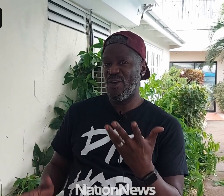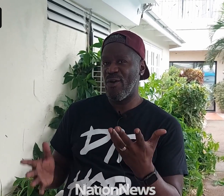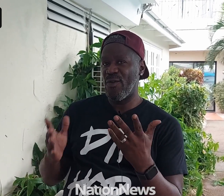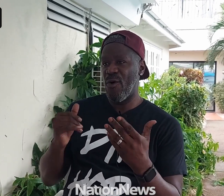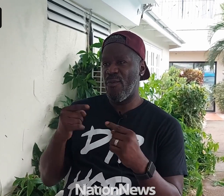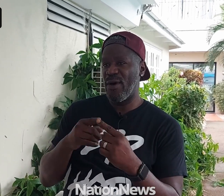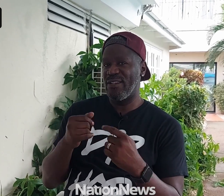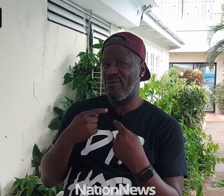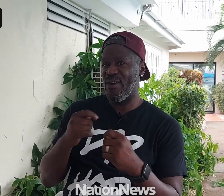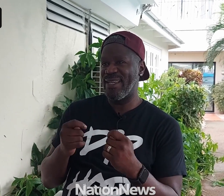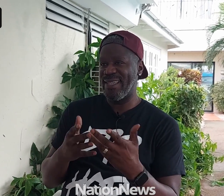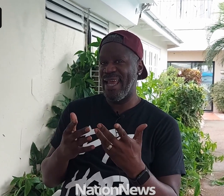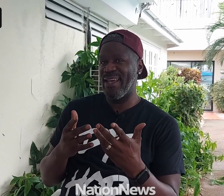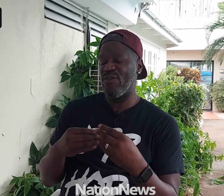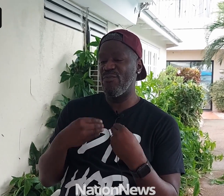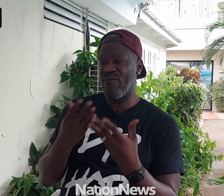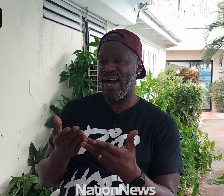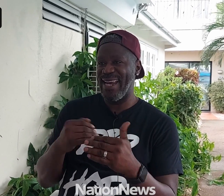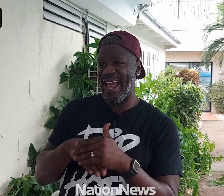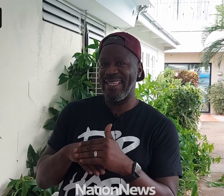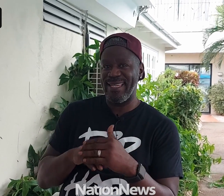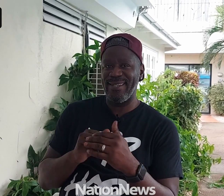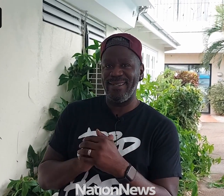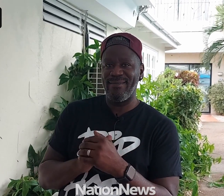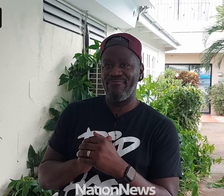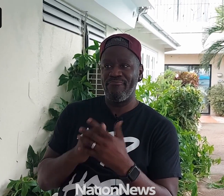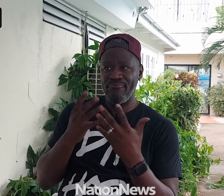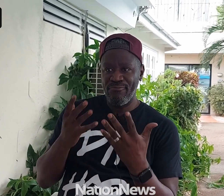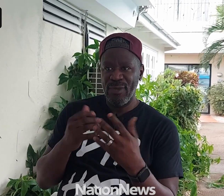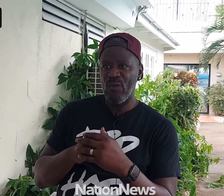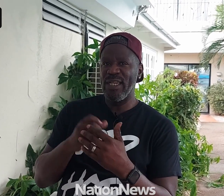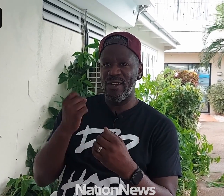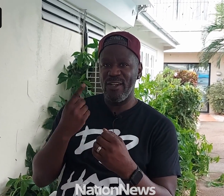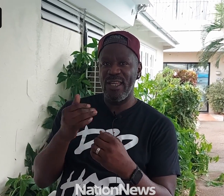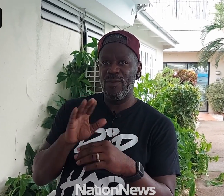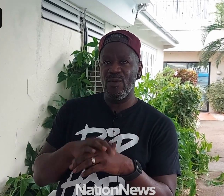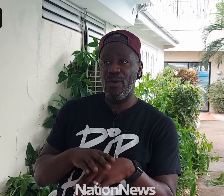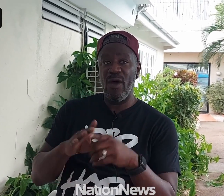so the whole point is I'm trying to say if you provide access you need can understand going on